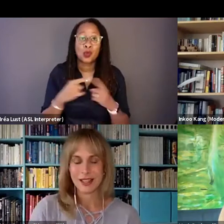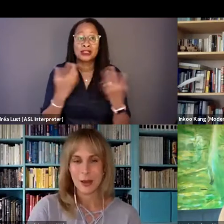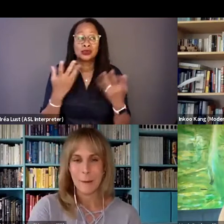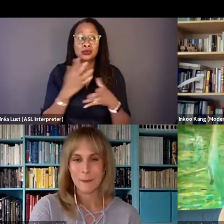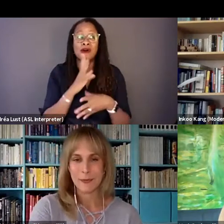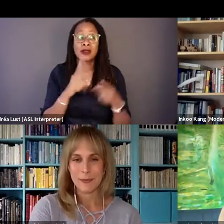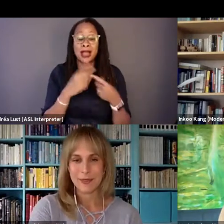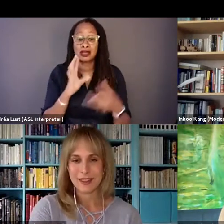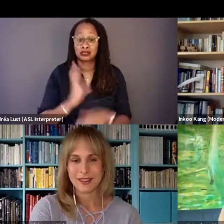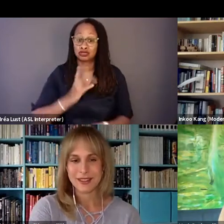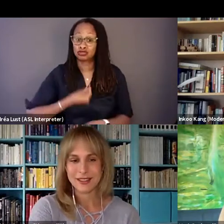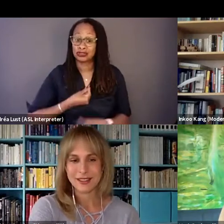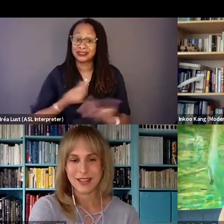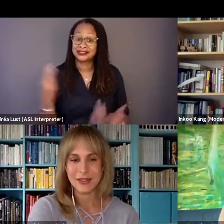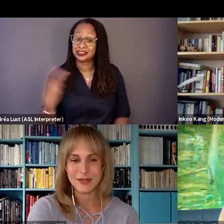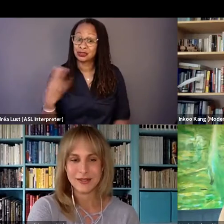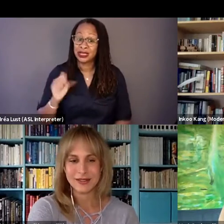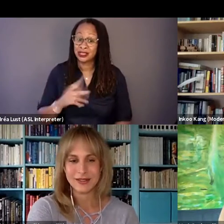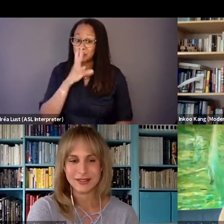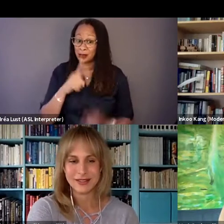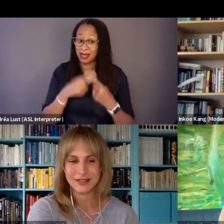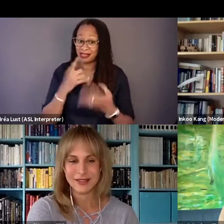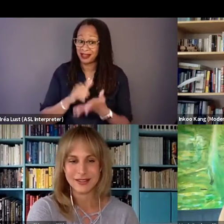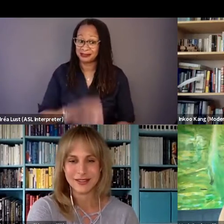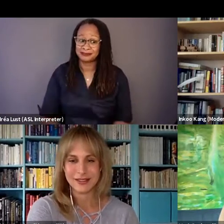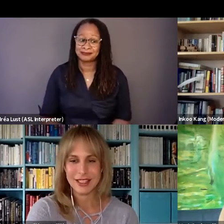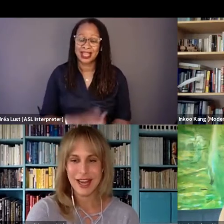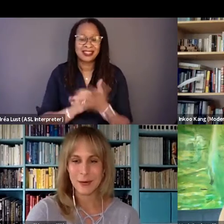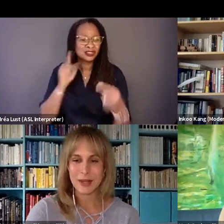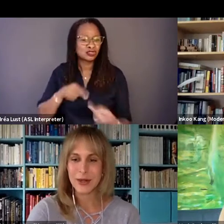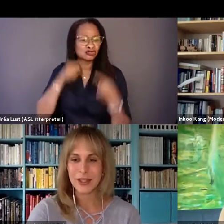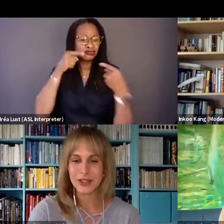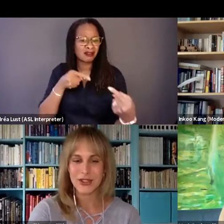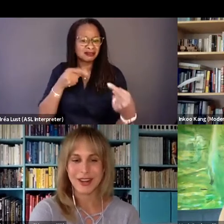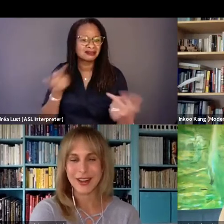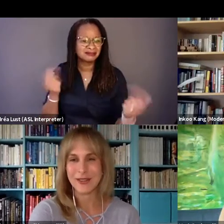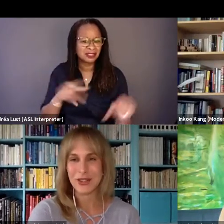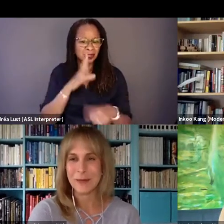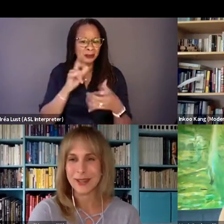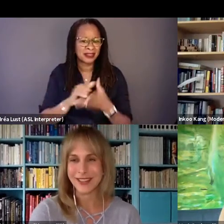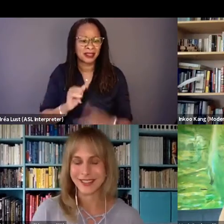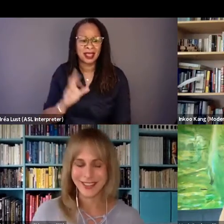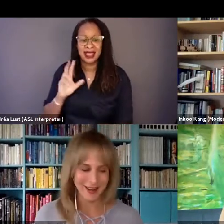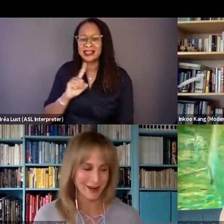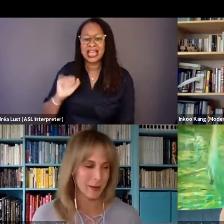Can you sort of talk about that struggle with it? Yeah, I'll just kind of jump in there,